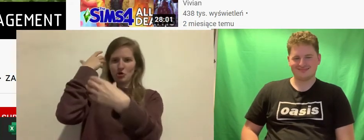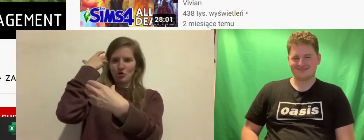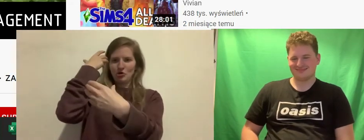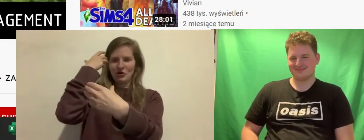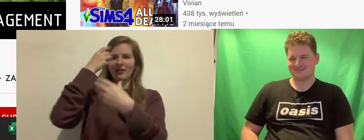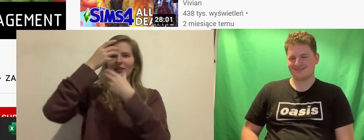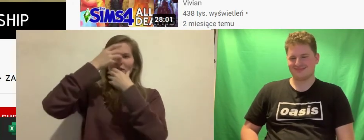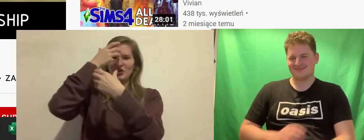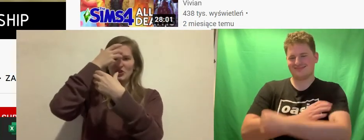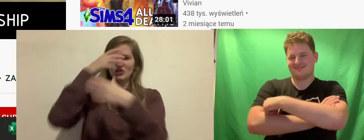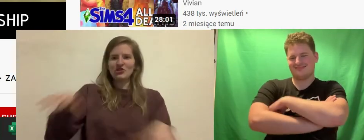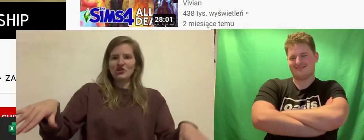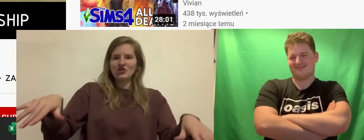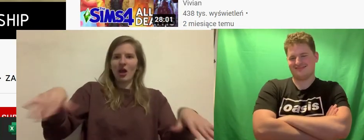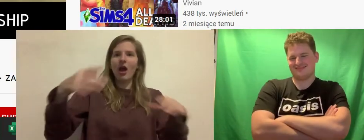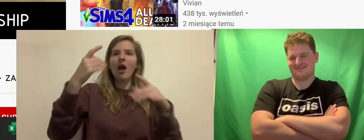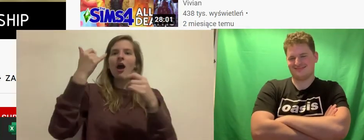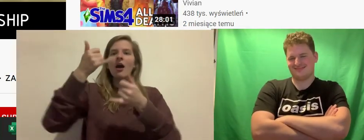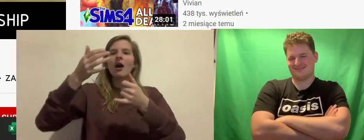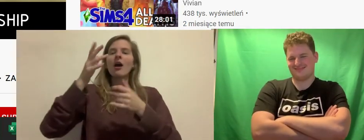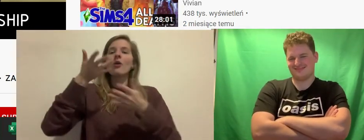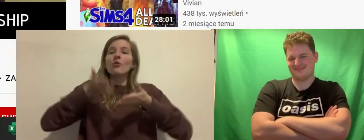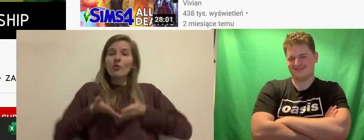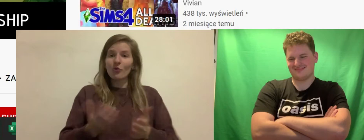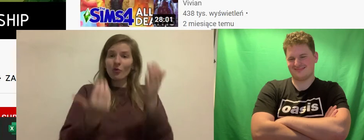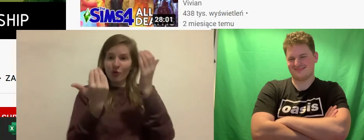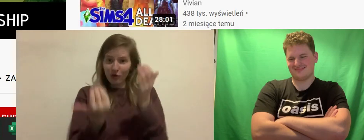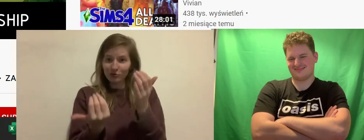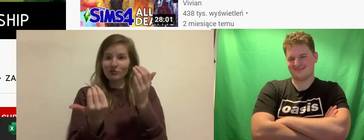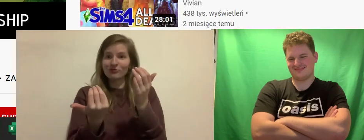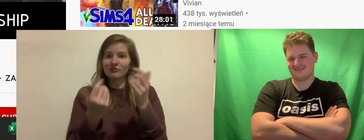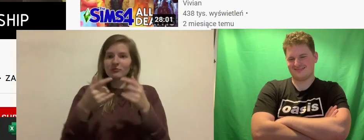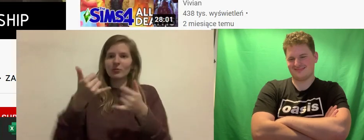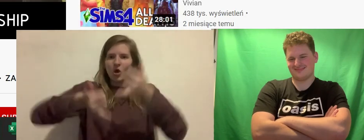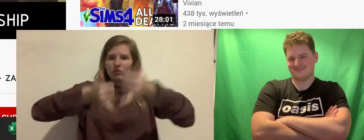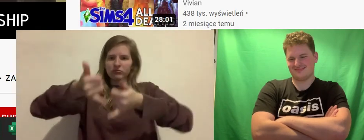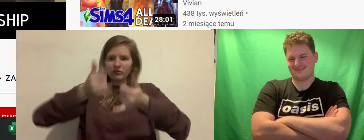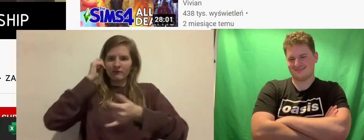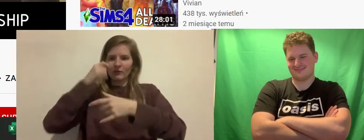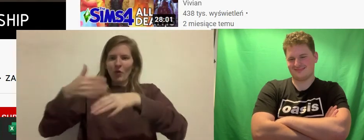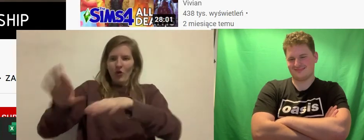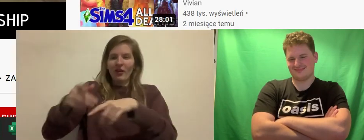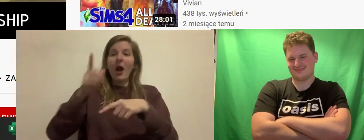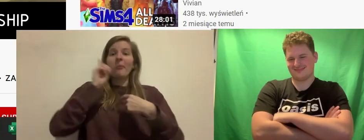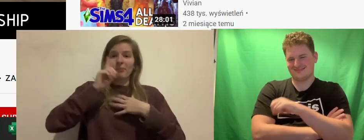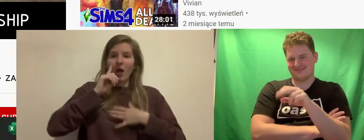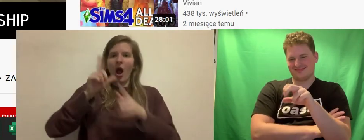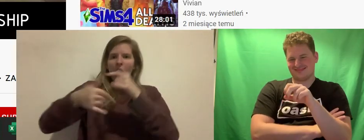K: Child - half a guy and half wtf I don't know what was there, he wears heels, I deleted the heels but he always comes back anyway ...